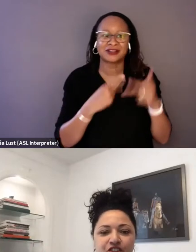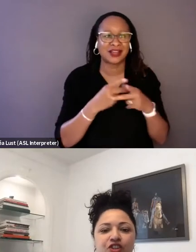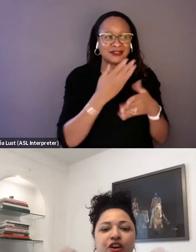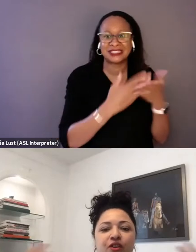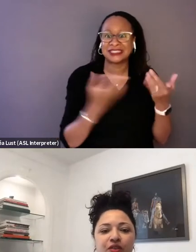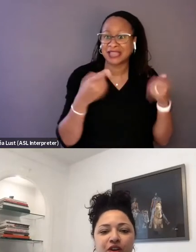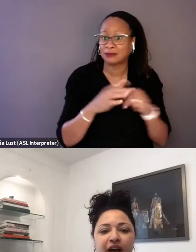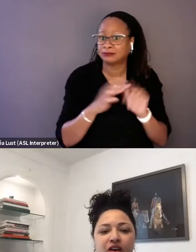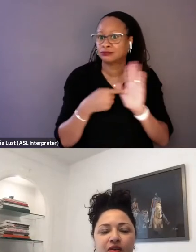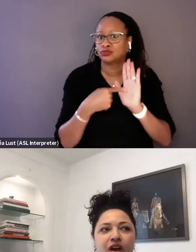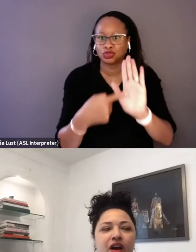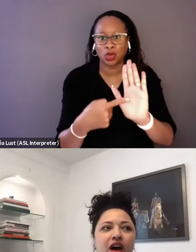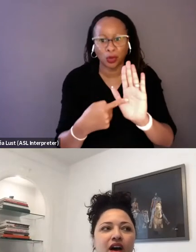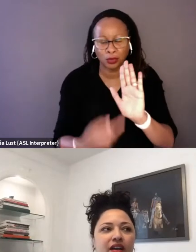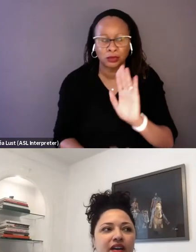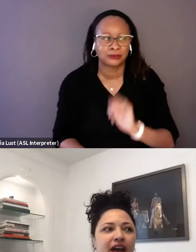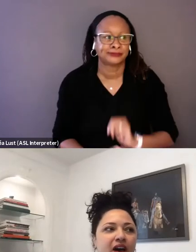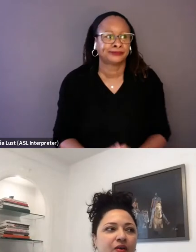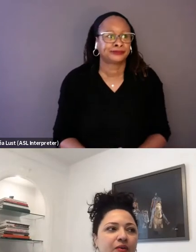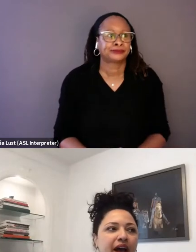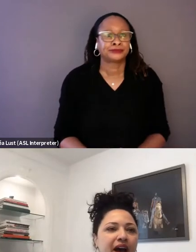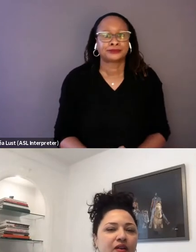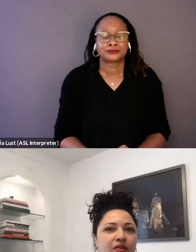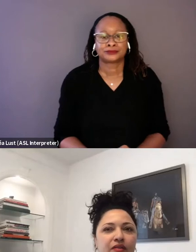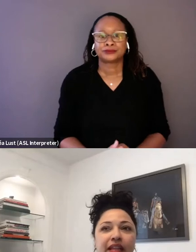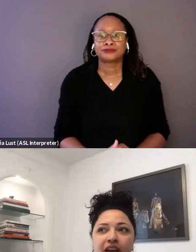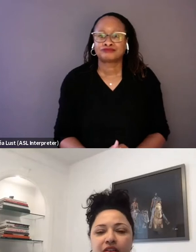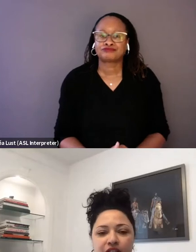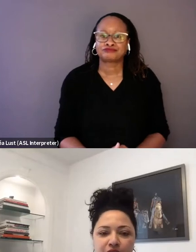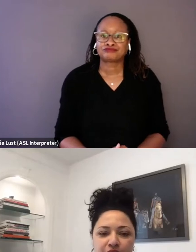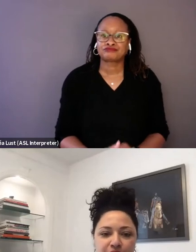to show you know, how layered, you know, the community was